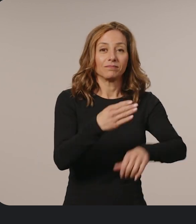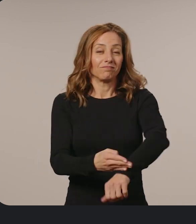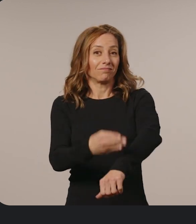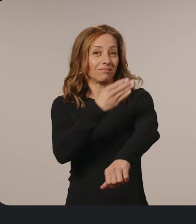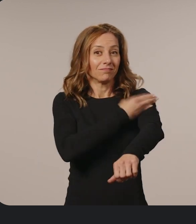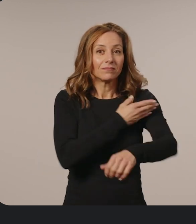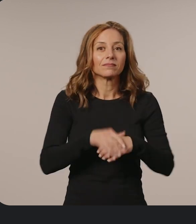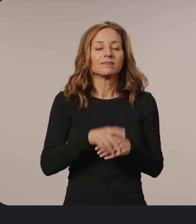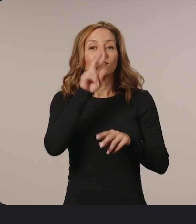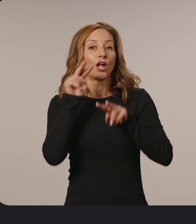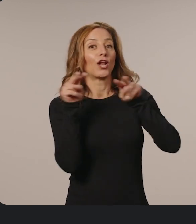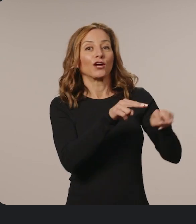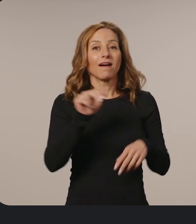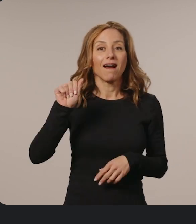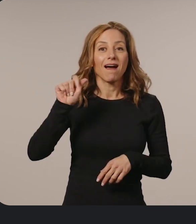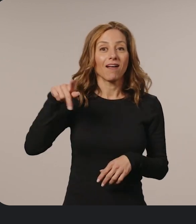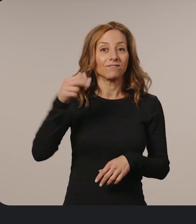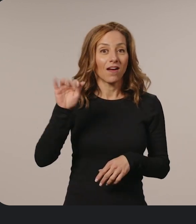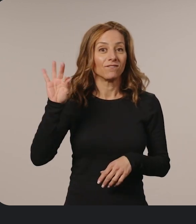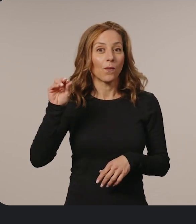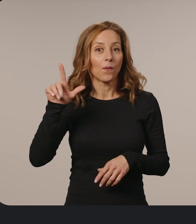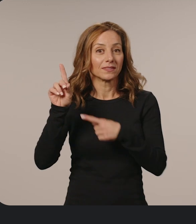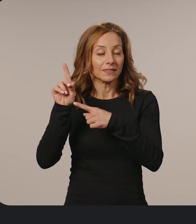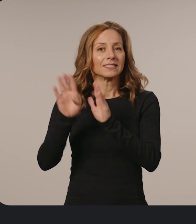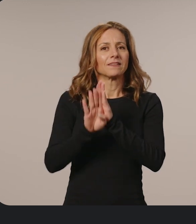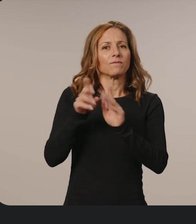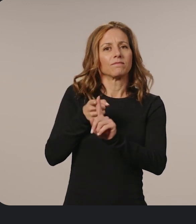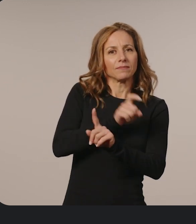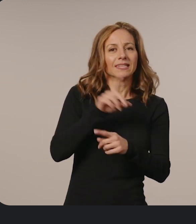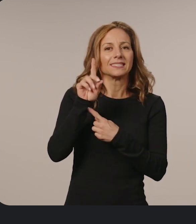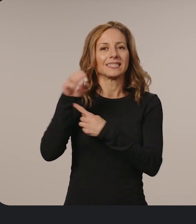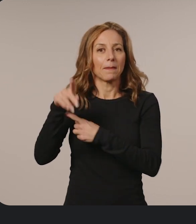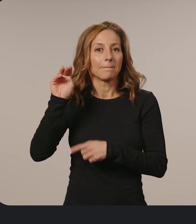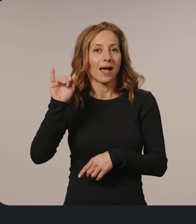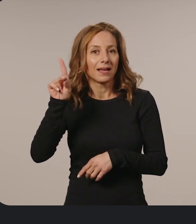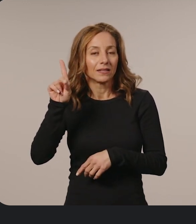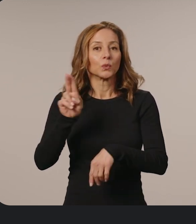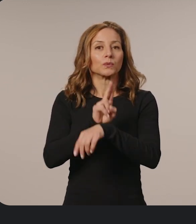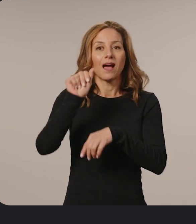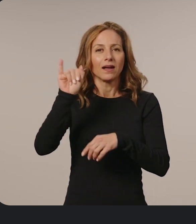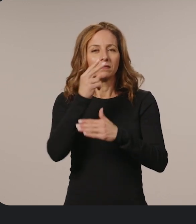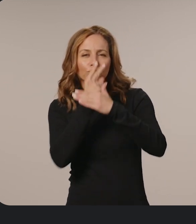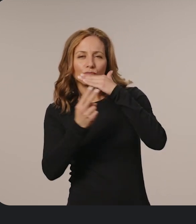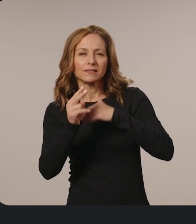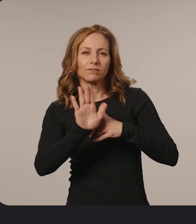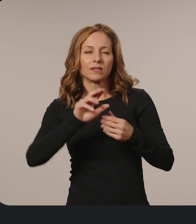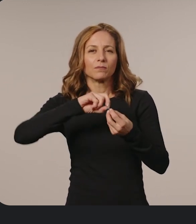the lives of everyone. Take a look at AlphaFold, developed out of DeepMind that uses AI to predict a protein's 3D